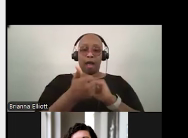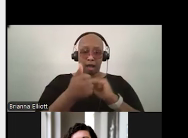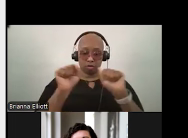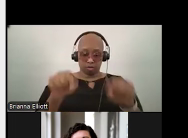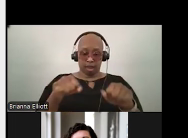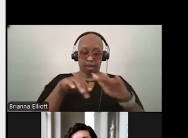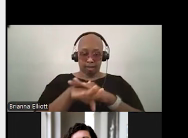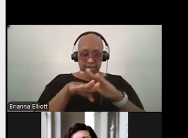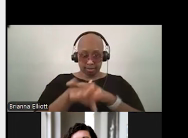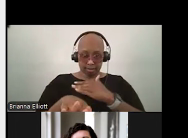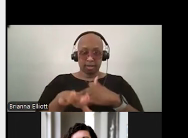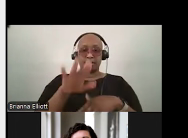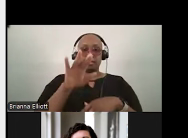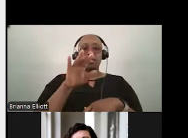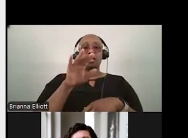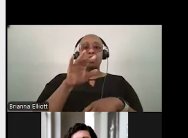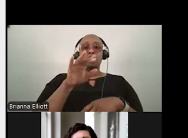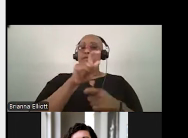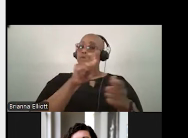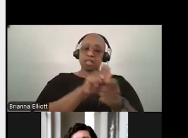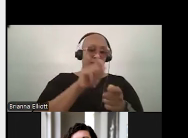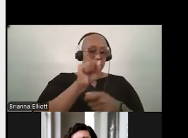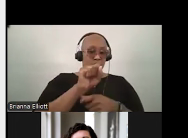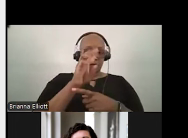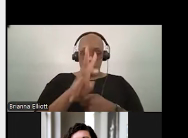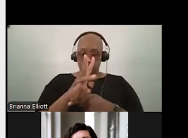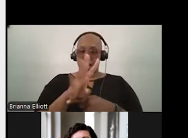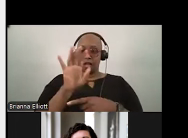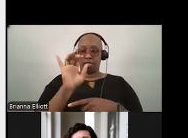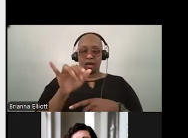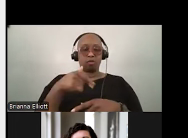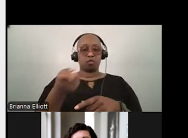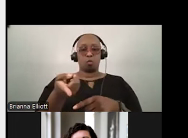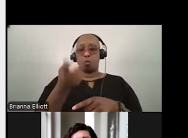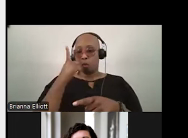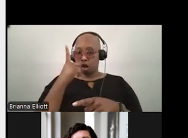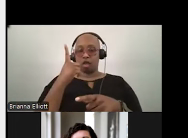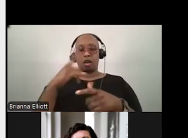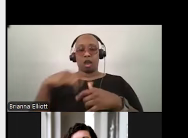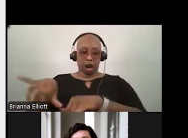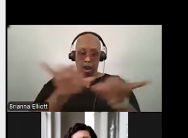what software you should be using. This was just one example of a common software that we do tend